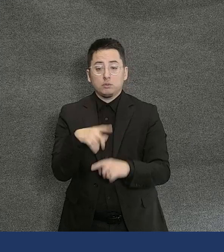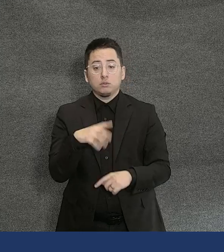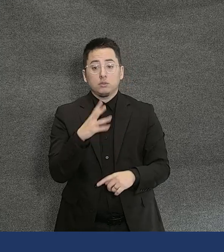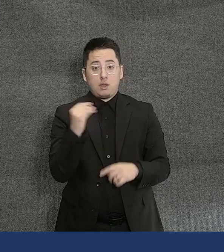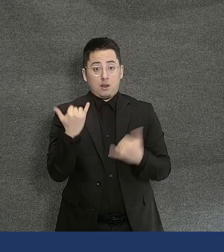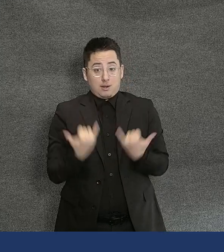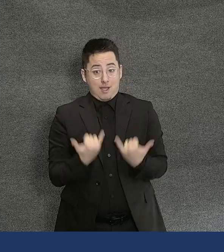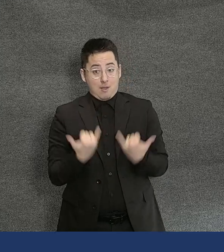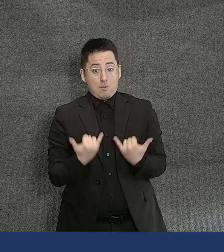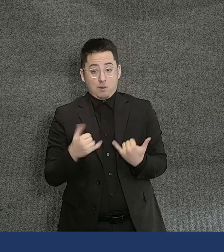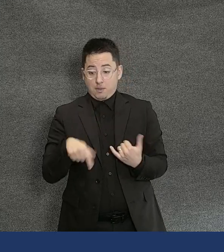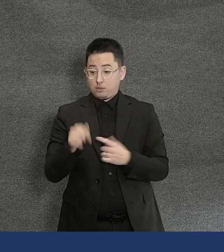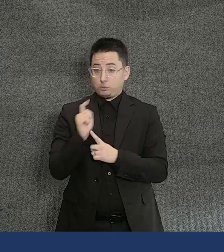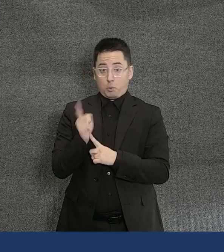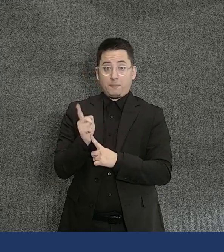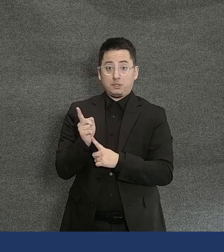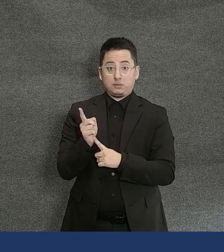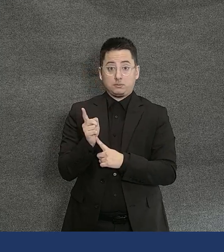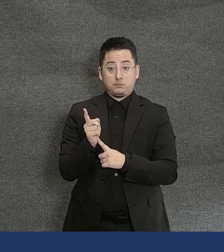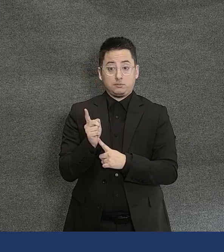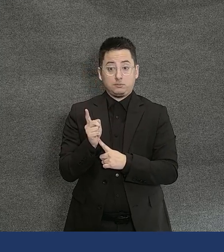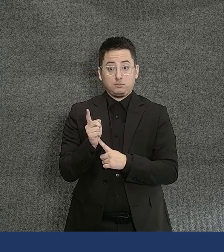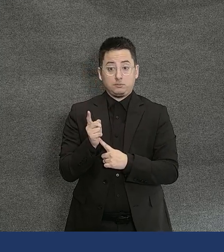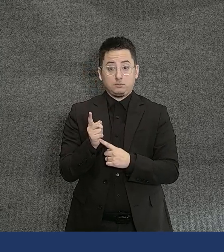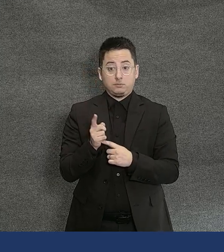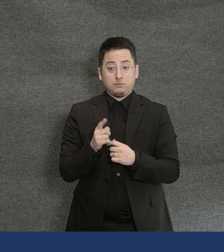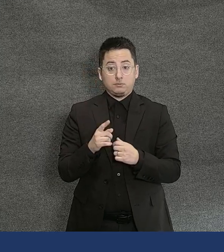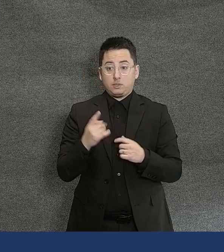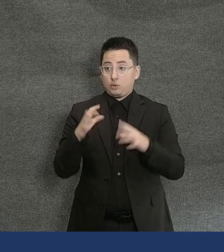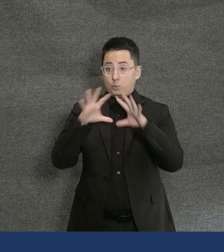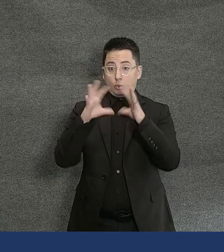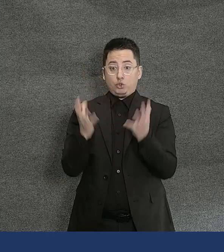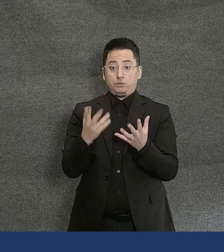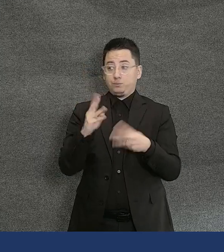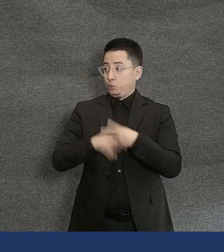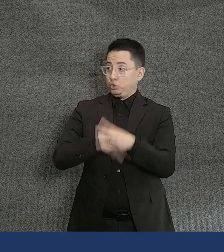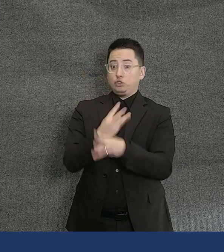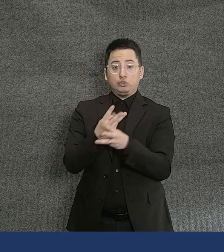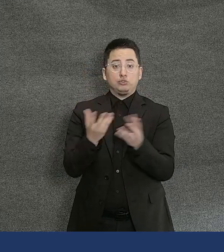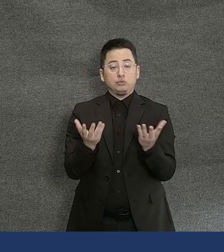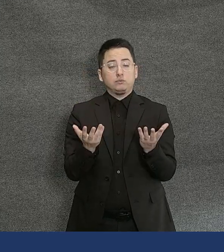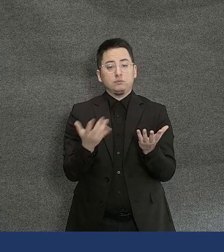the world feels like it is trying to delete us